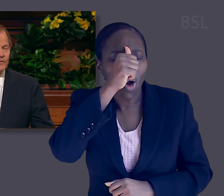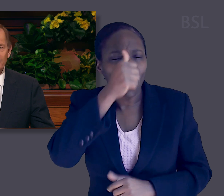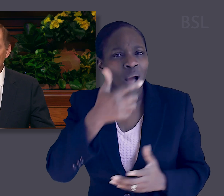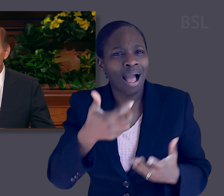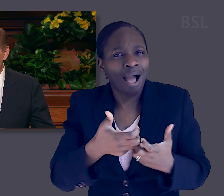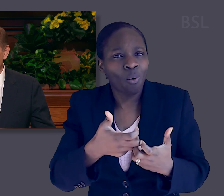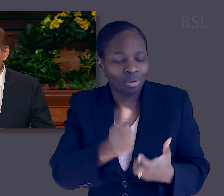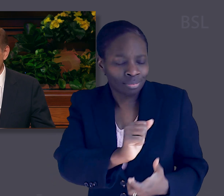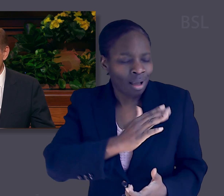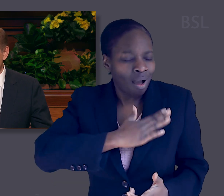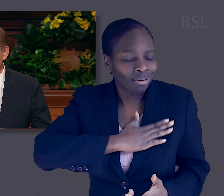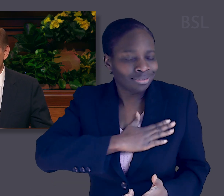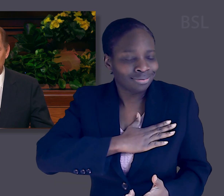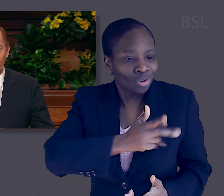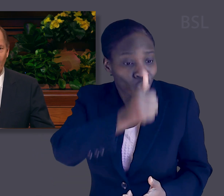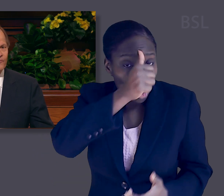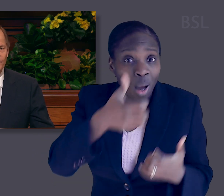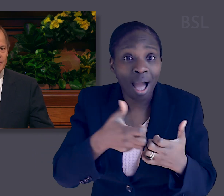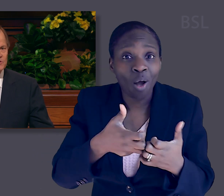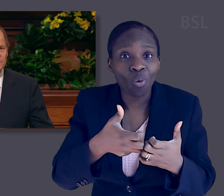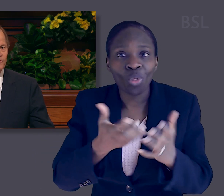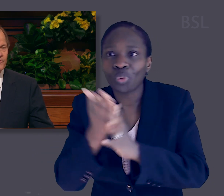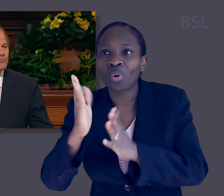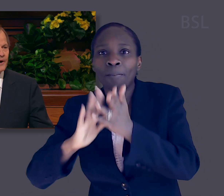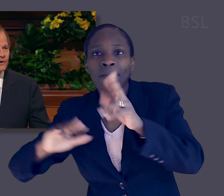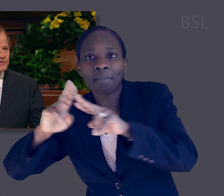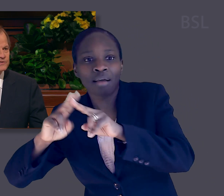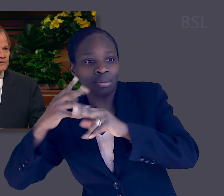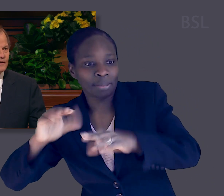They knew this in their hearts because of thoughtful teachings of loving parents,